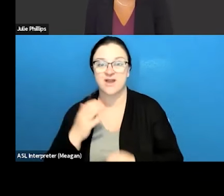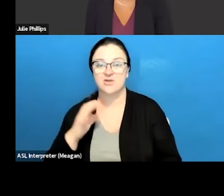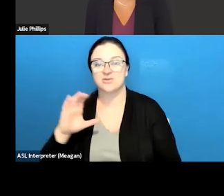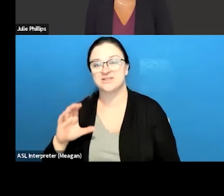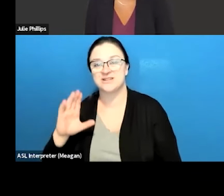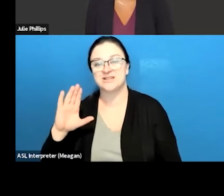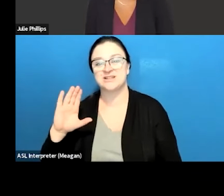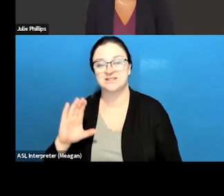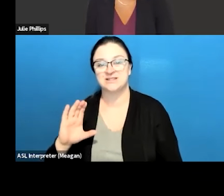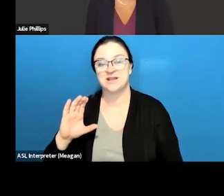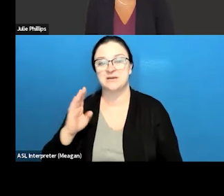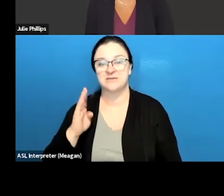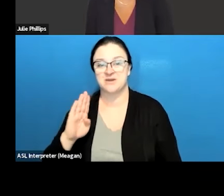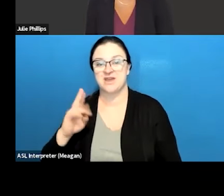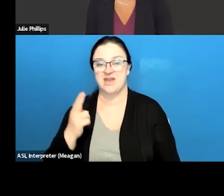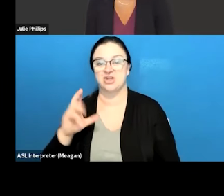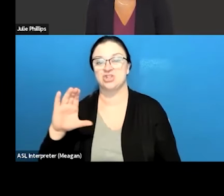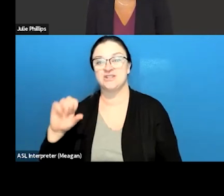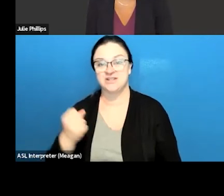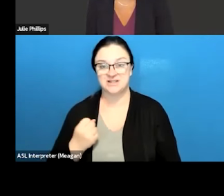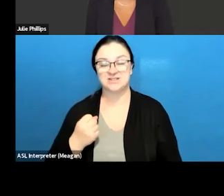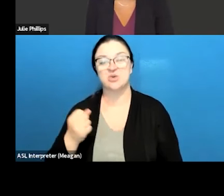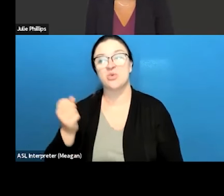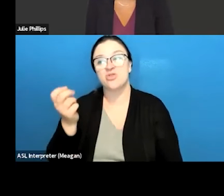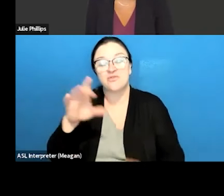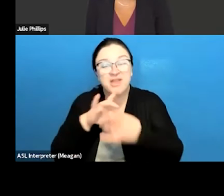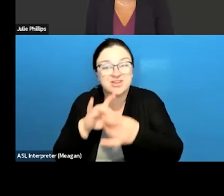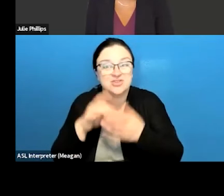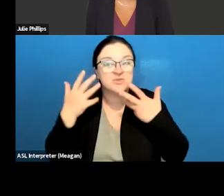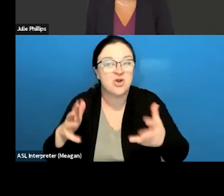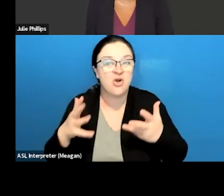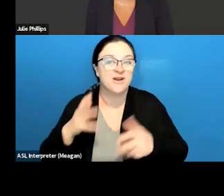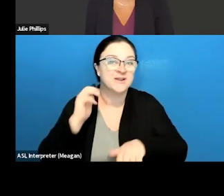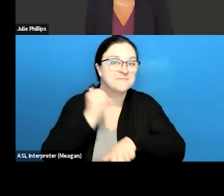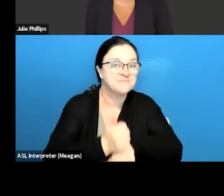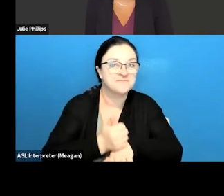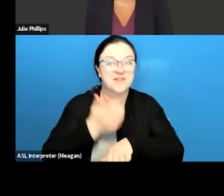So those relationships are there, and as we have begun to approach partners